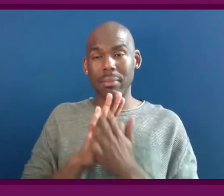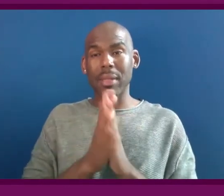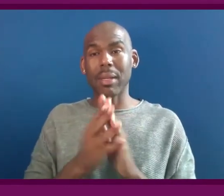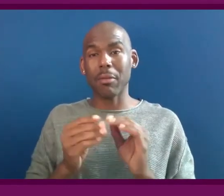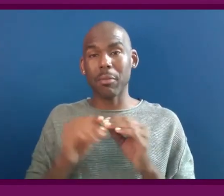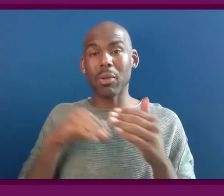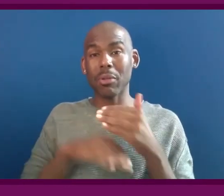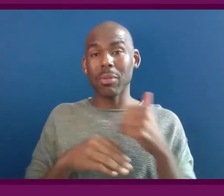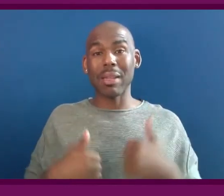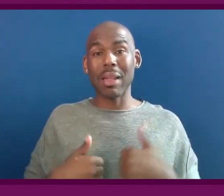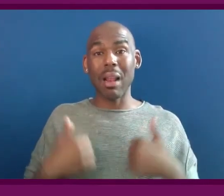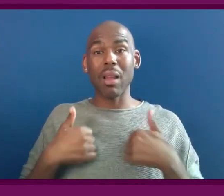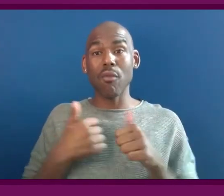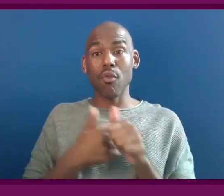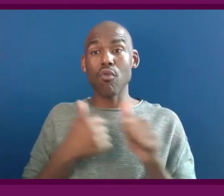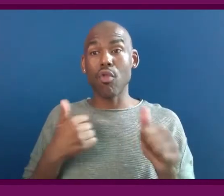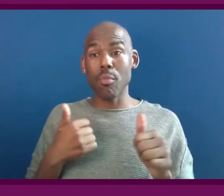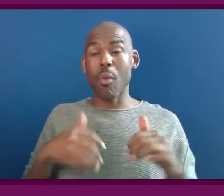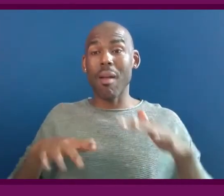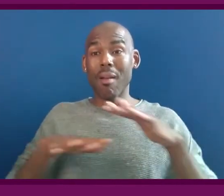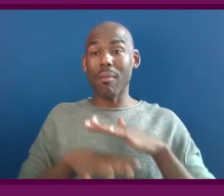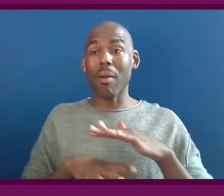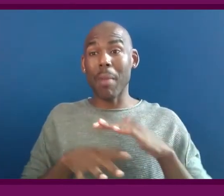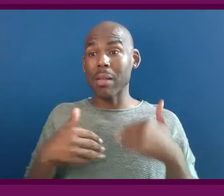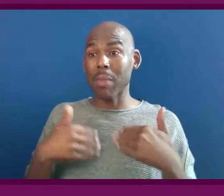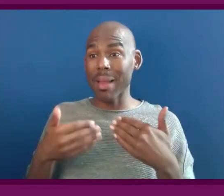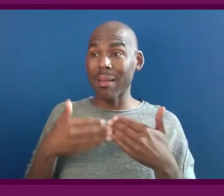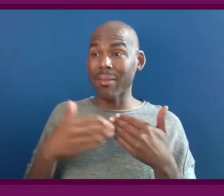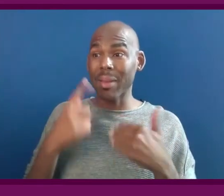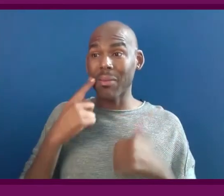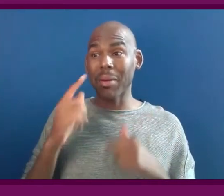And living in this remote environment has been really convenient for people with disabilities.